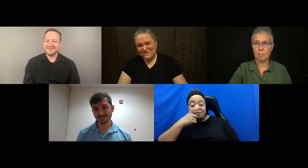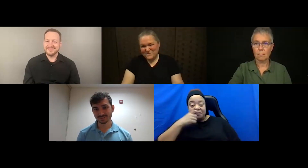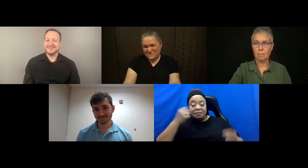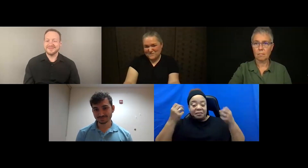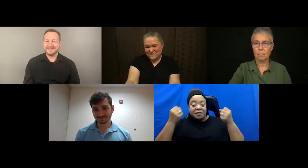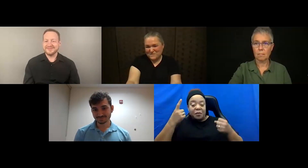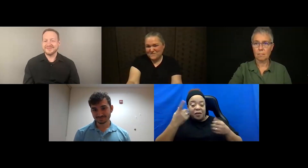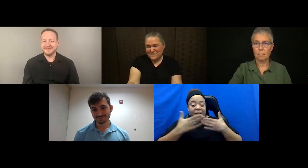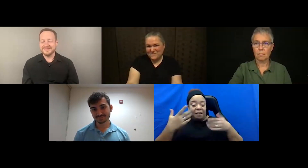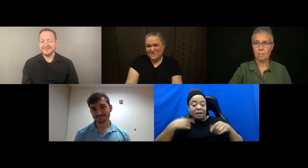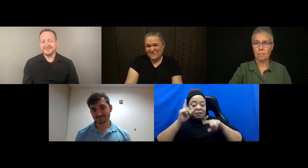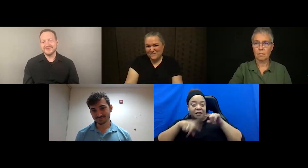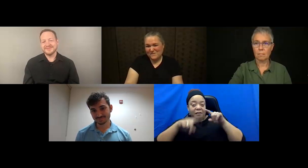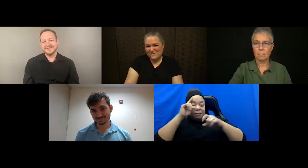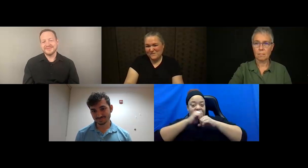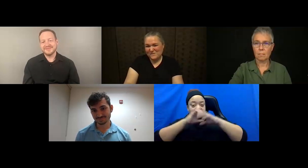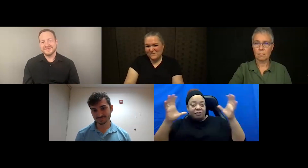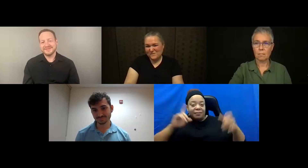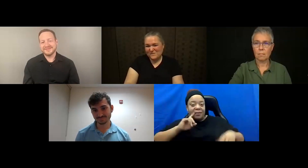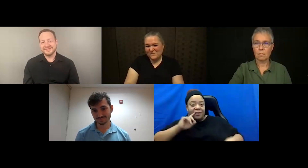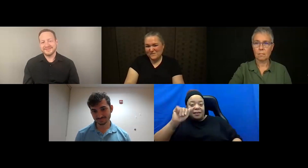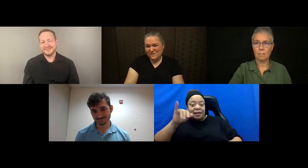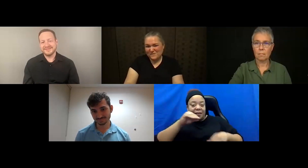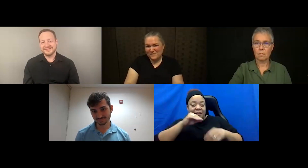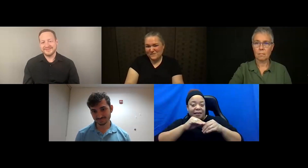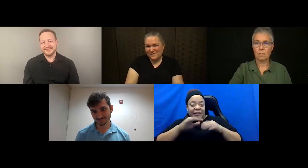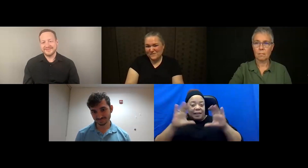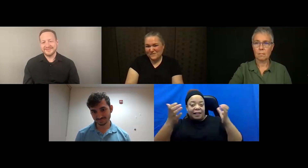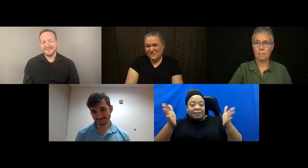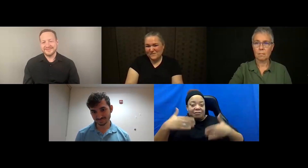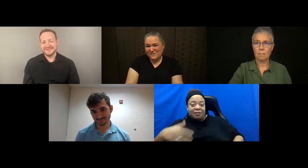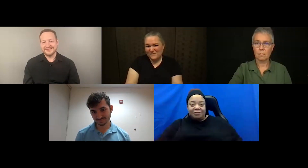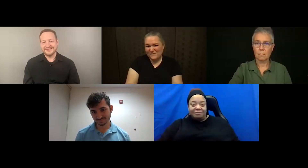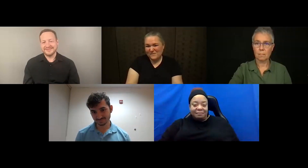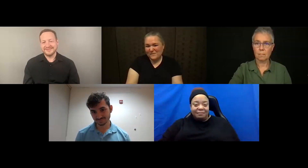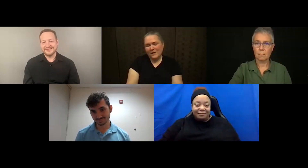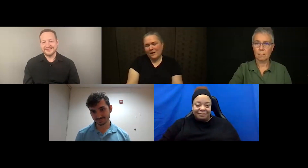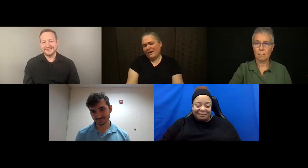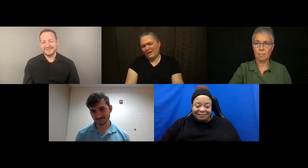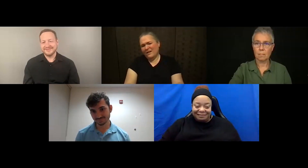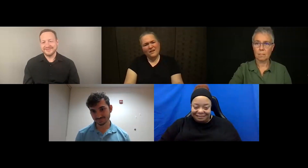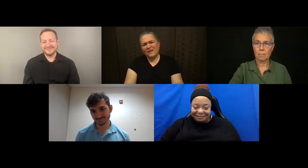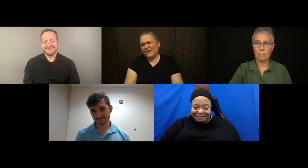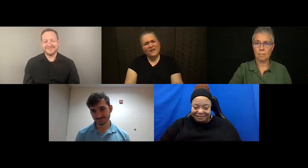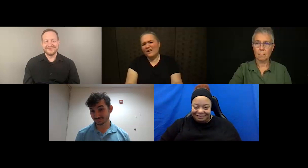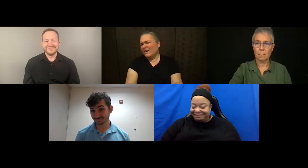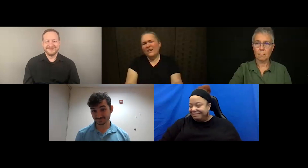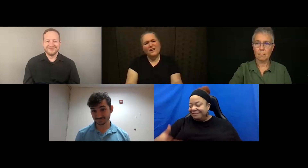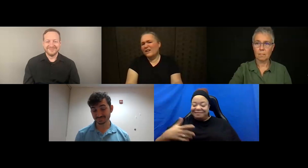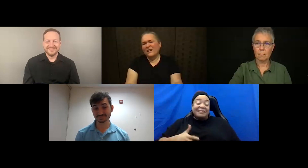wants. Erin: When I think about AI in the classroom? I don't think that's a good